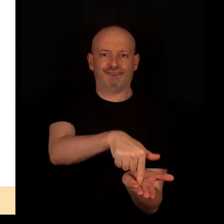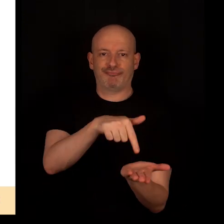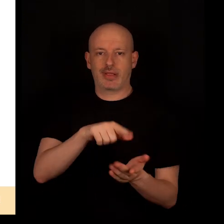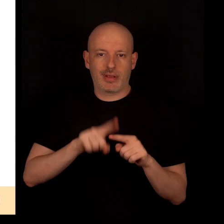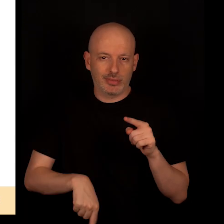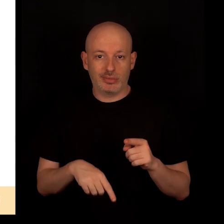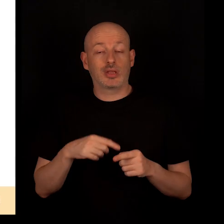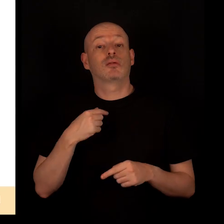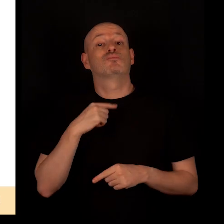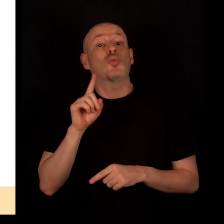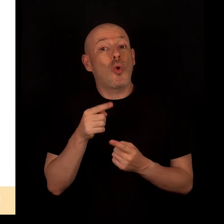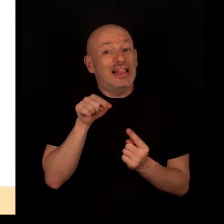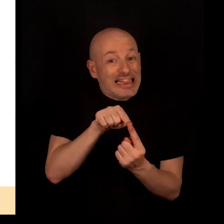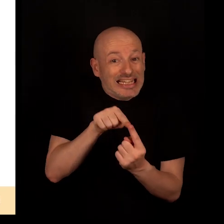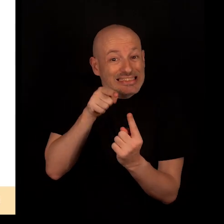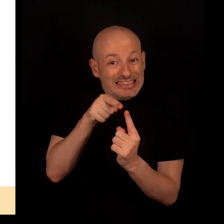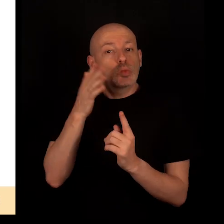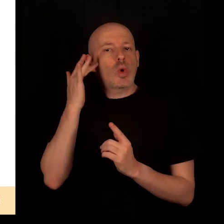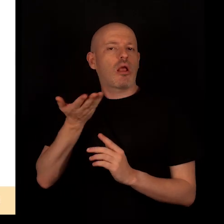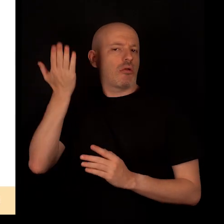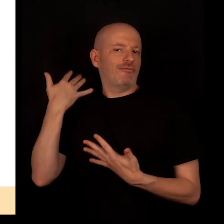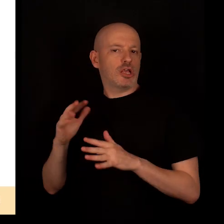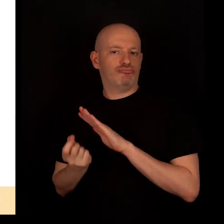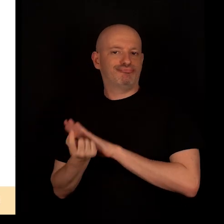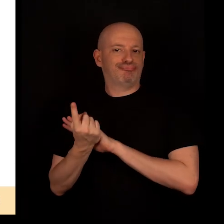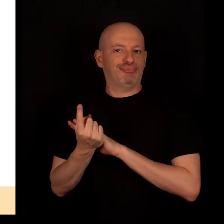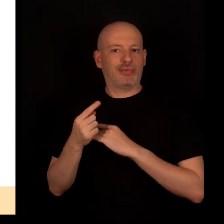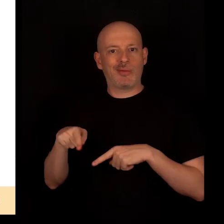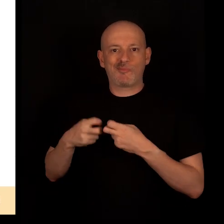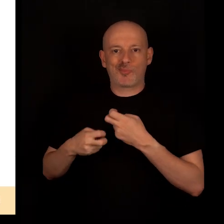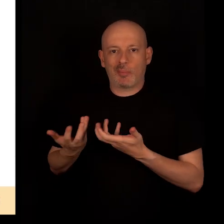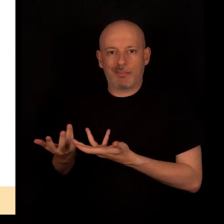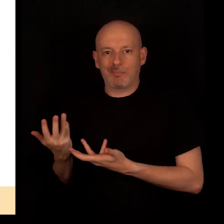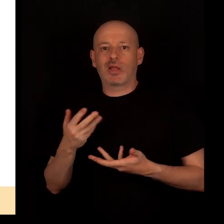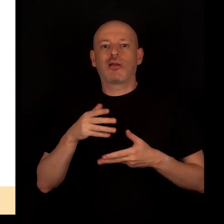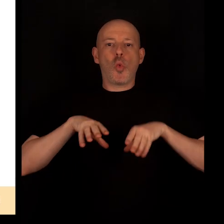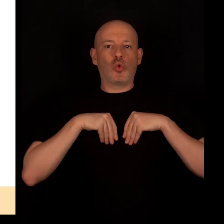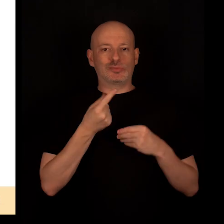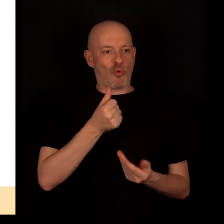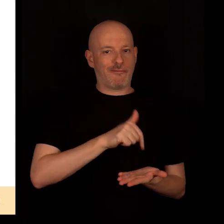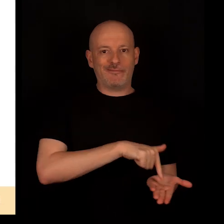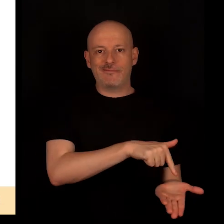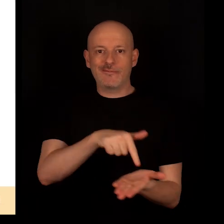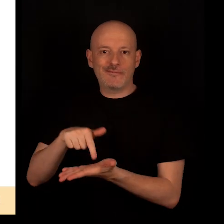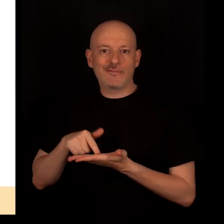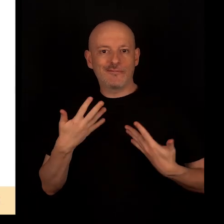And I'm just stressing that because we did have a case that, there was a bit of a problem. Hosts were charging the residents